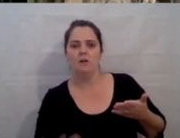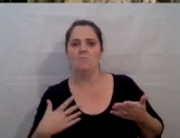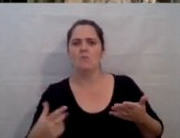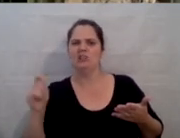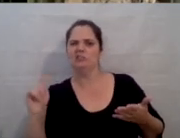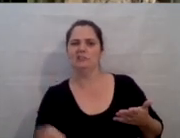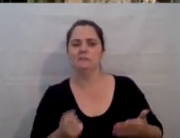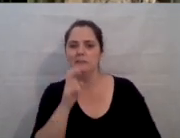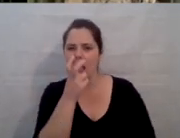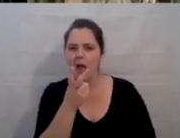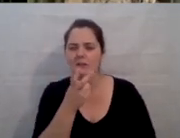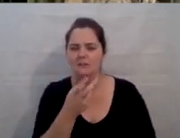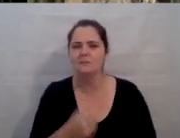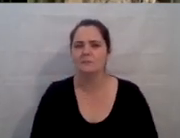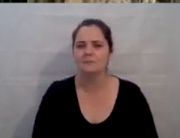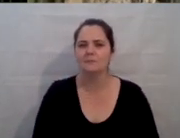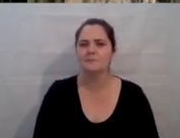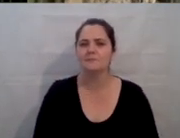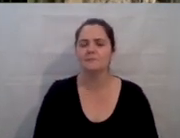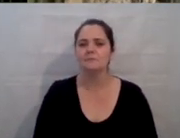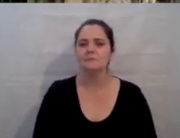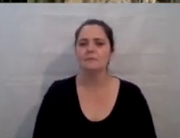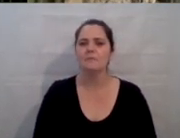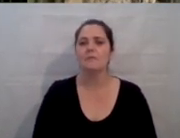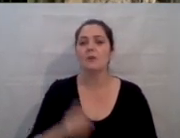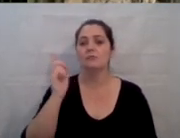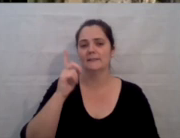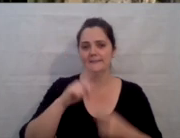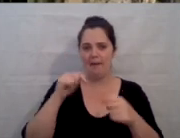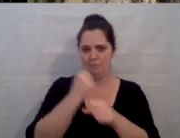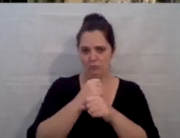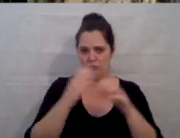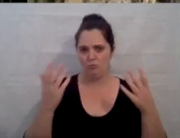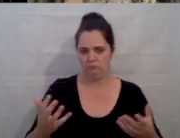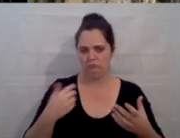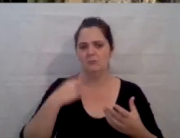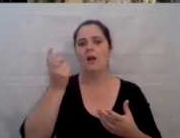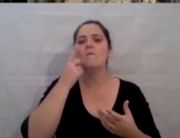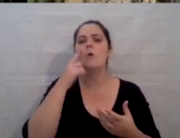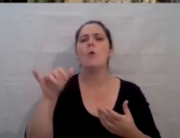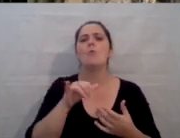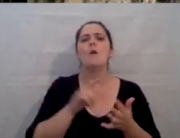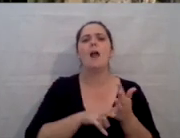So for example, I’m looking at the weight-bearing leg here – let me get out of the way so you all can see that – I’m looking at the